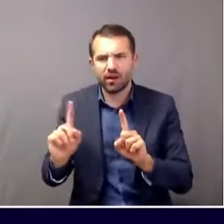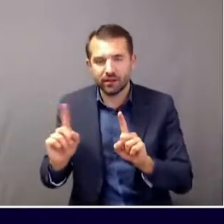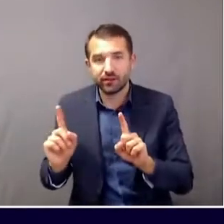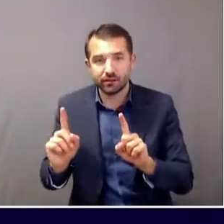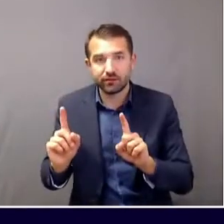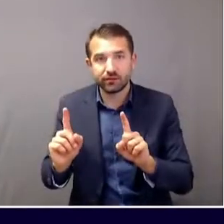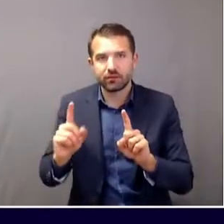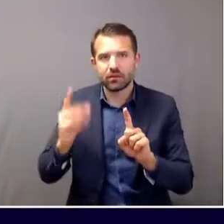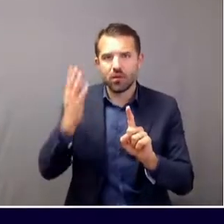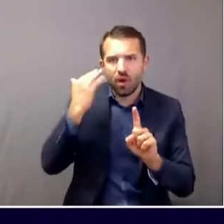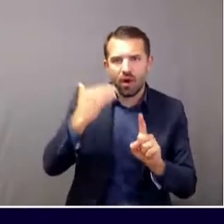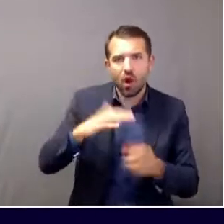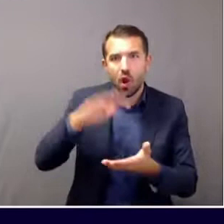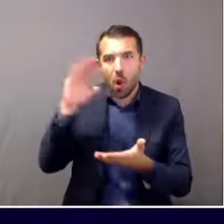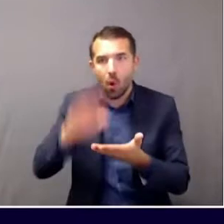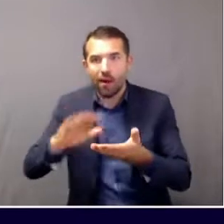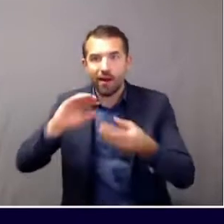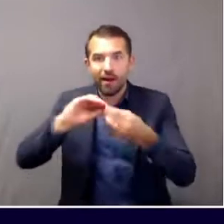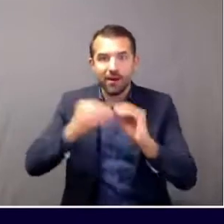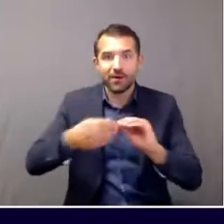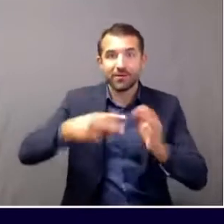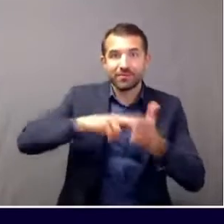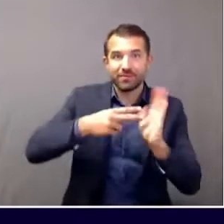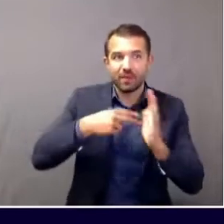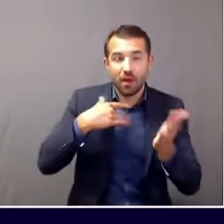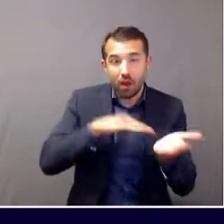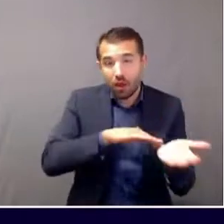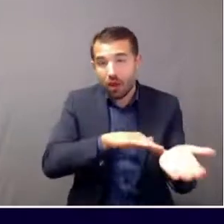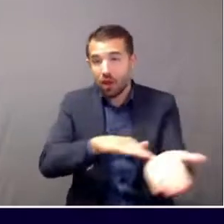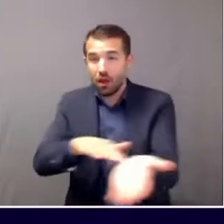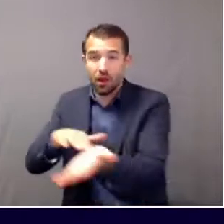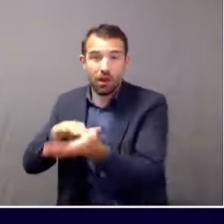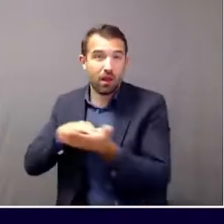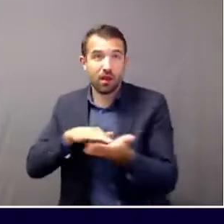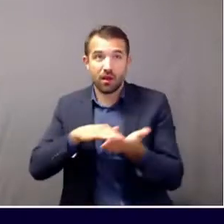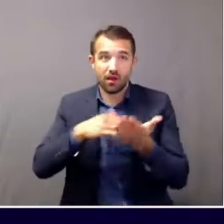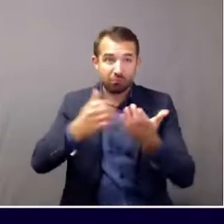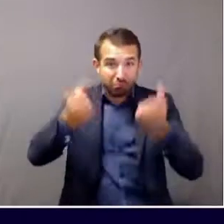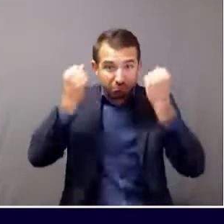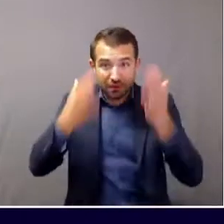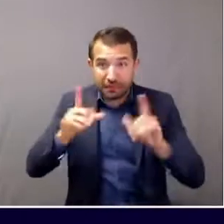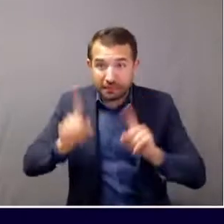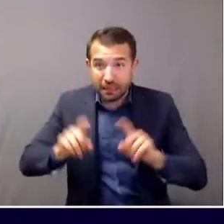low positivity